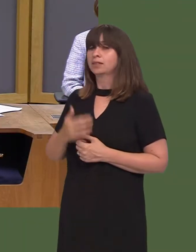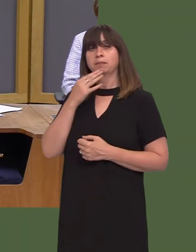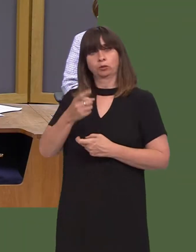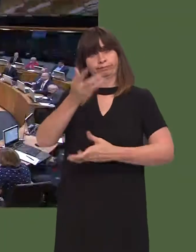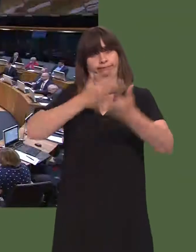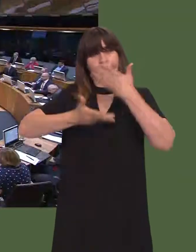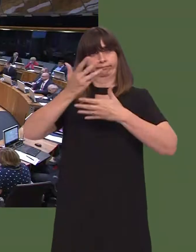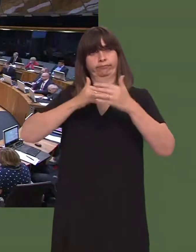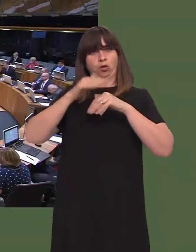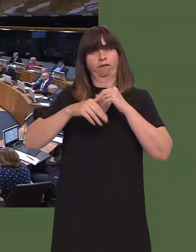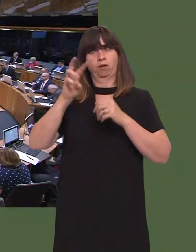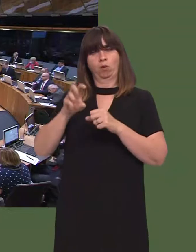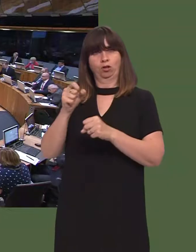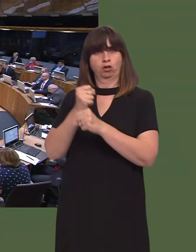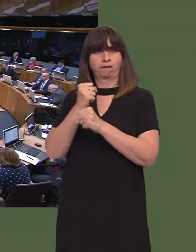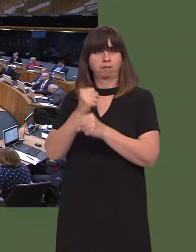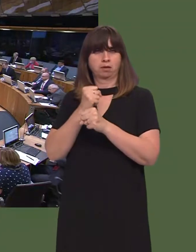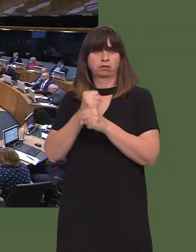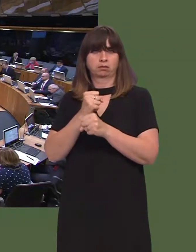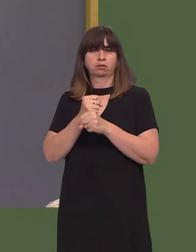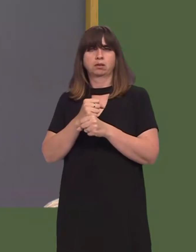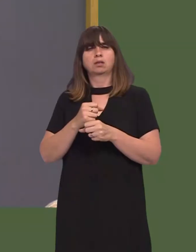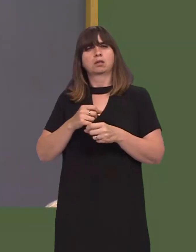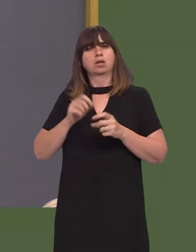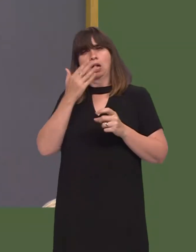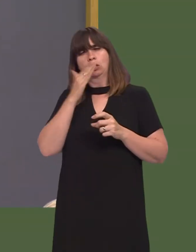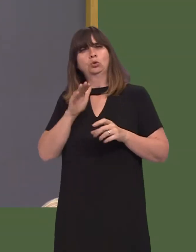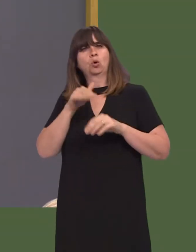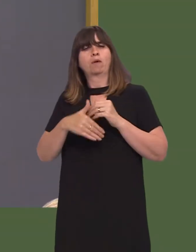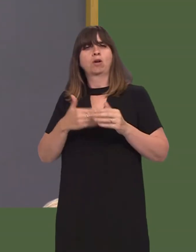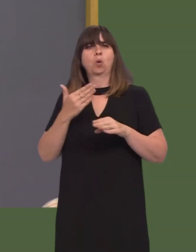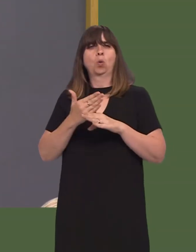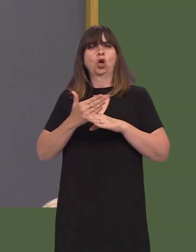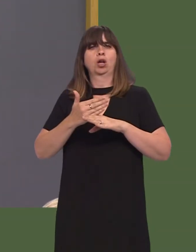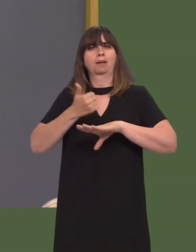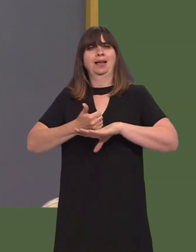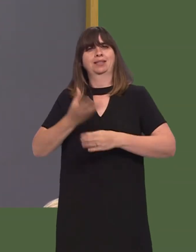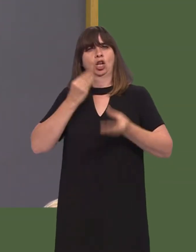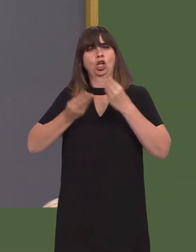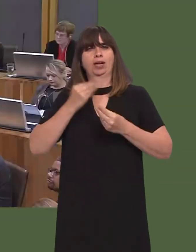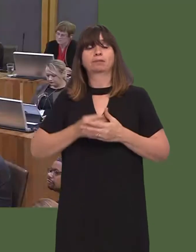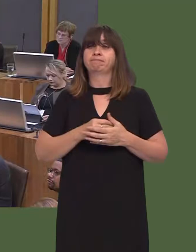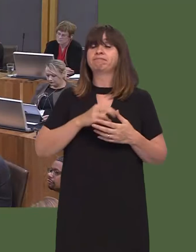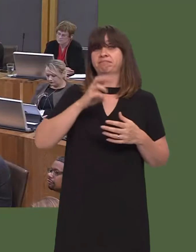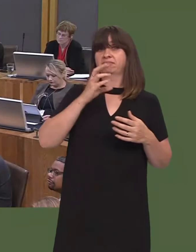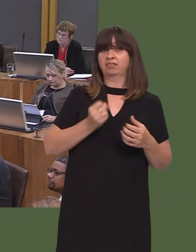perthynas ‚ dysgu cynhwysol sy'n seiliedig ar waith? OAQ(5)0736(FM)[R] Carwyn Jones: Last week, the Minister for Skills and Science set out the Governmentís